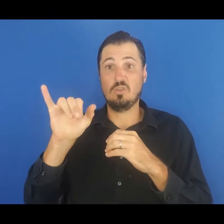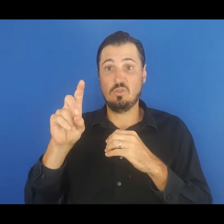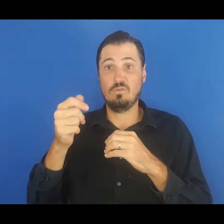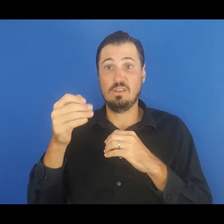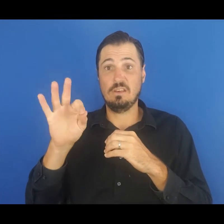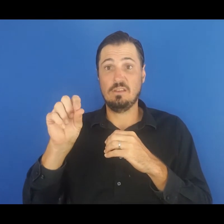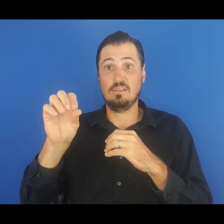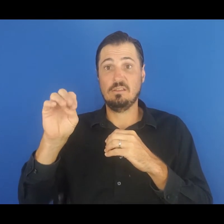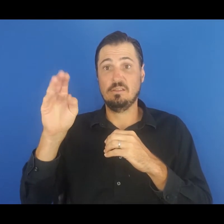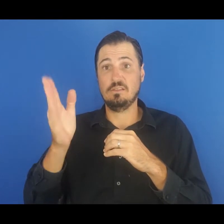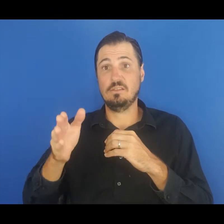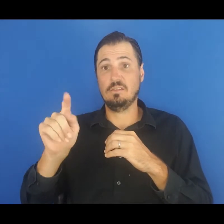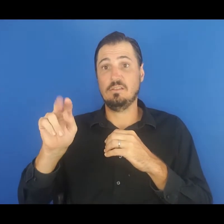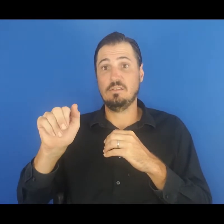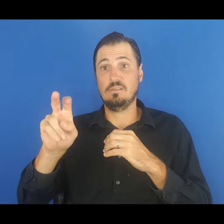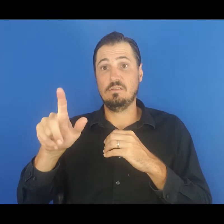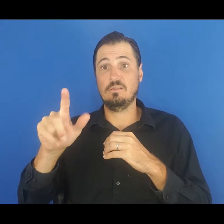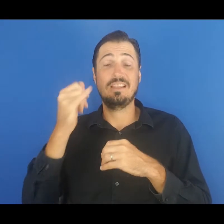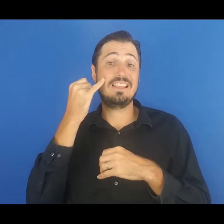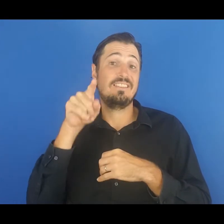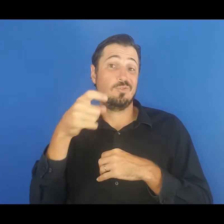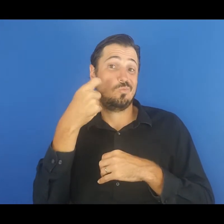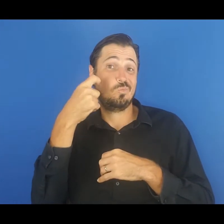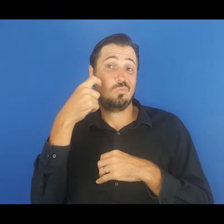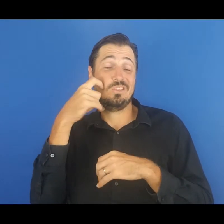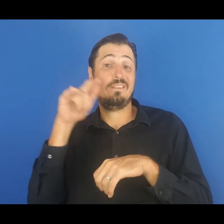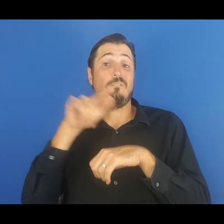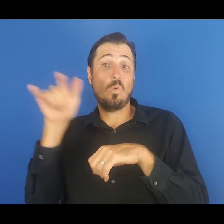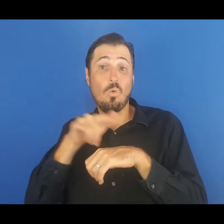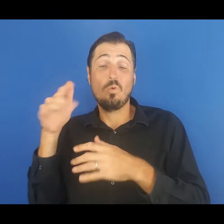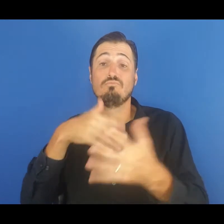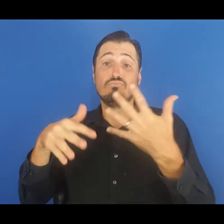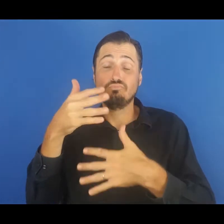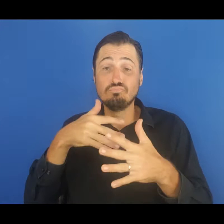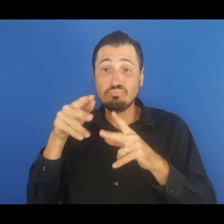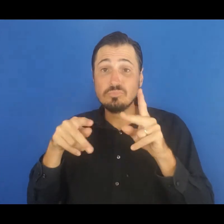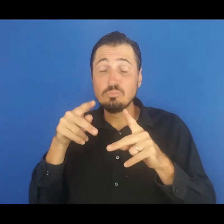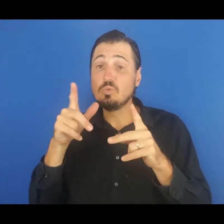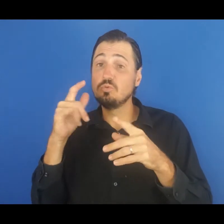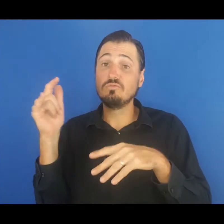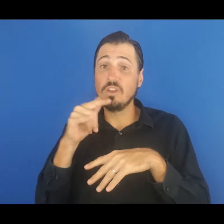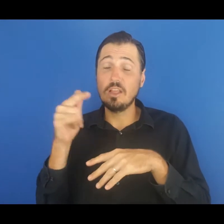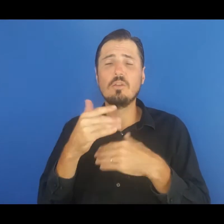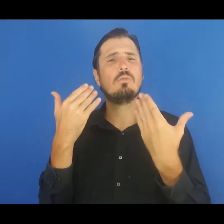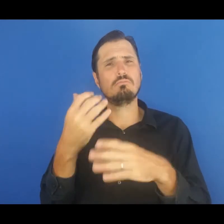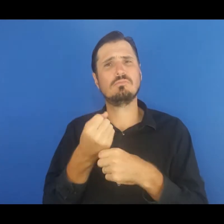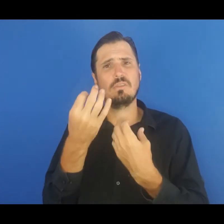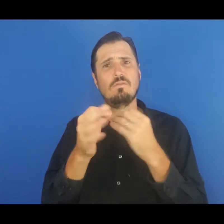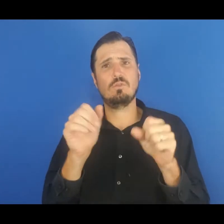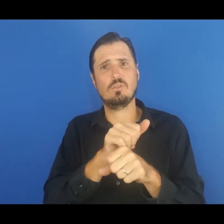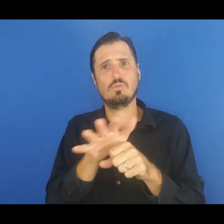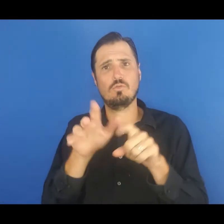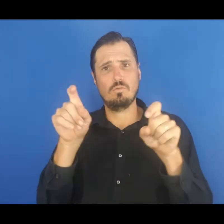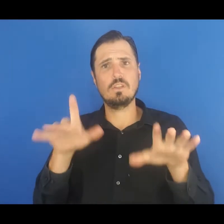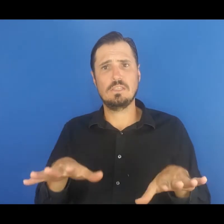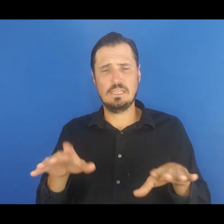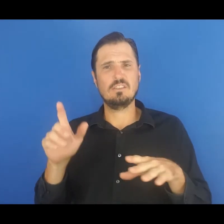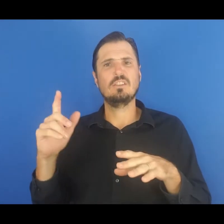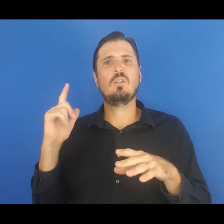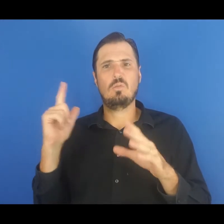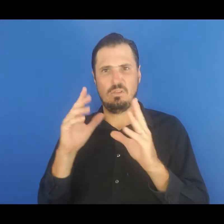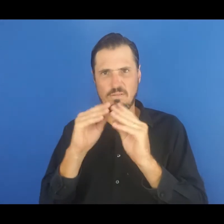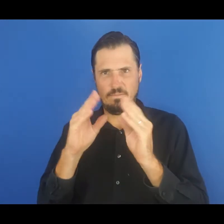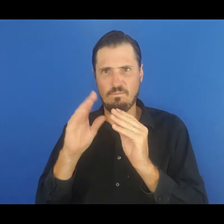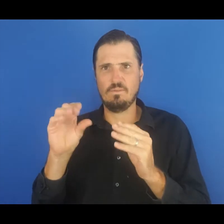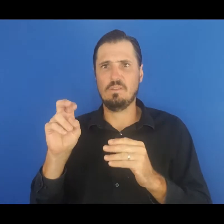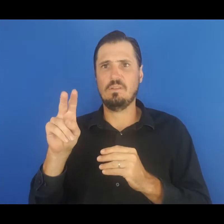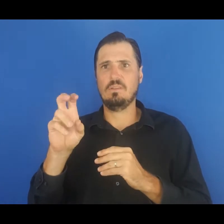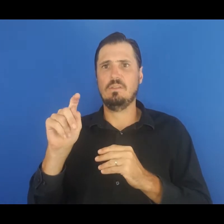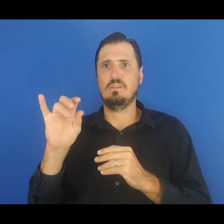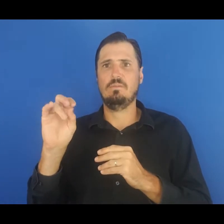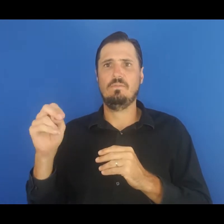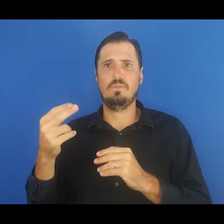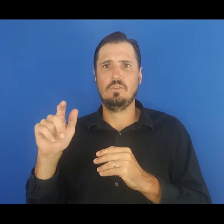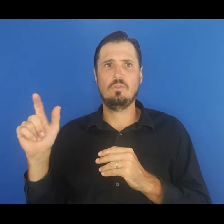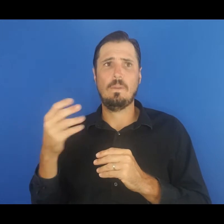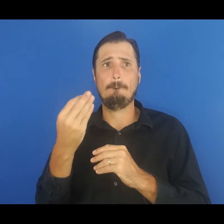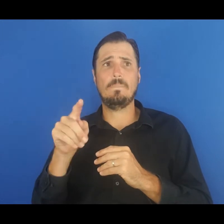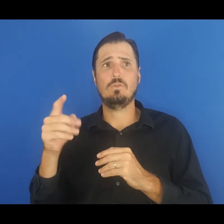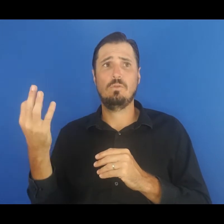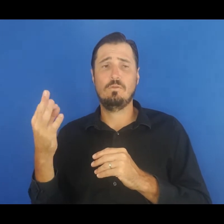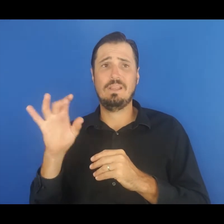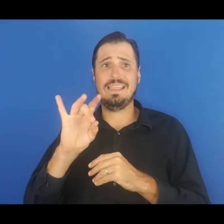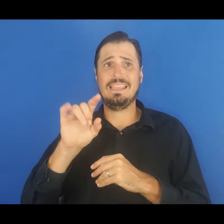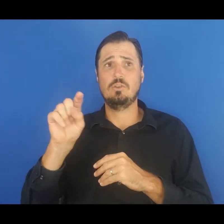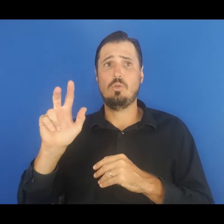If you have recently returned from travel, or have been around travelers, please get a FREE COVID-19 test at the Convention Hall, Monday through Friday from 8 a.m. to 3:30 p.m. No